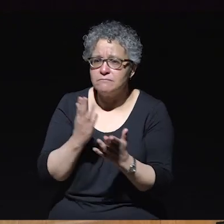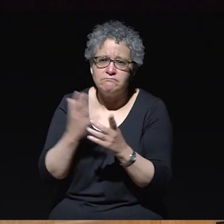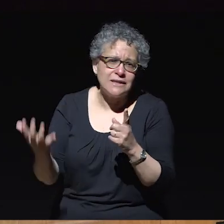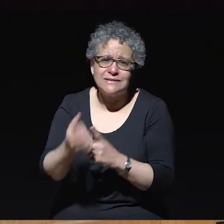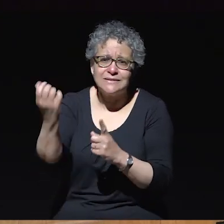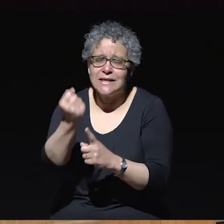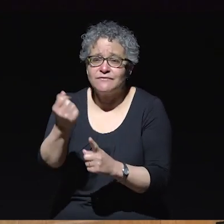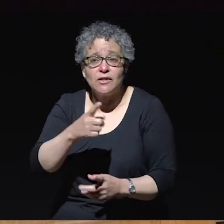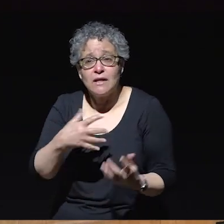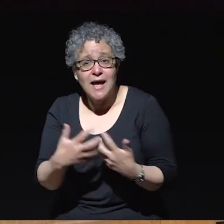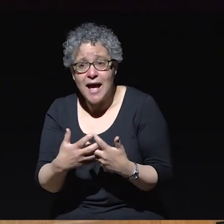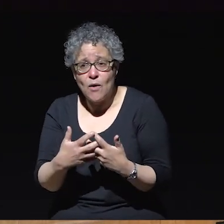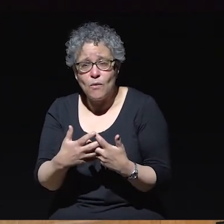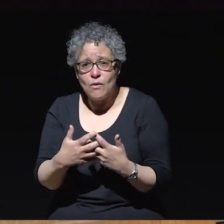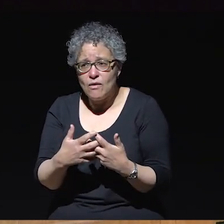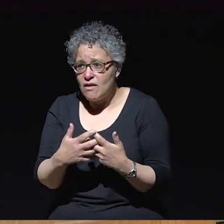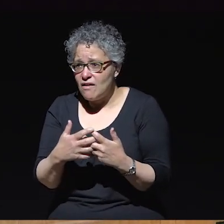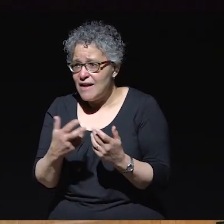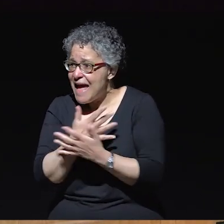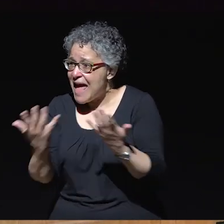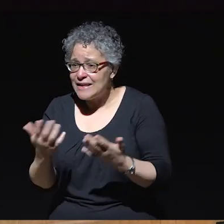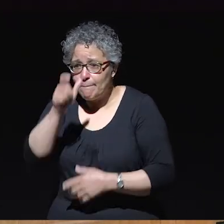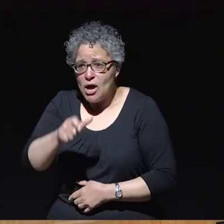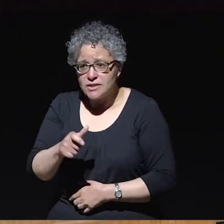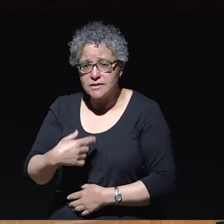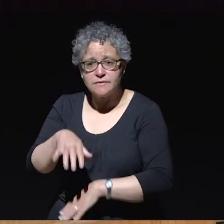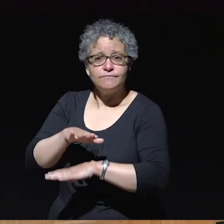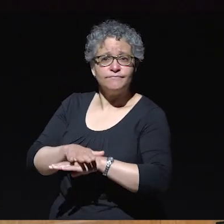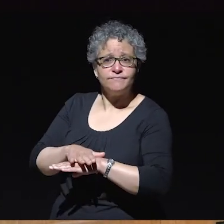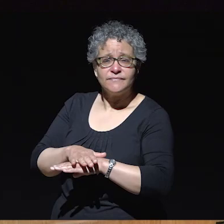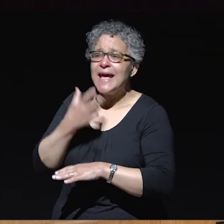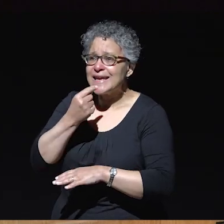in instilling anyone, any sitter, the accoutrements of power, privilege,